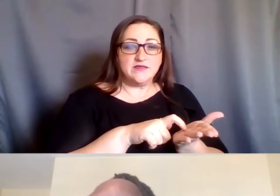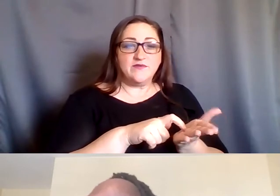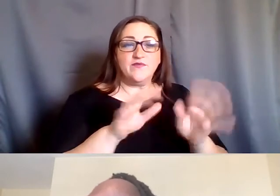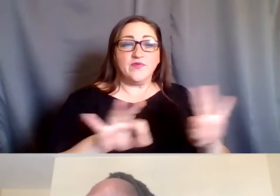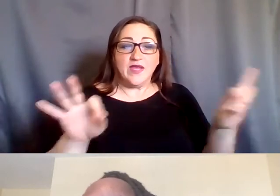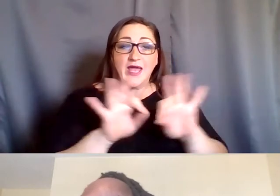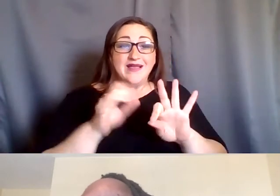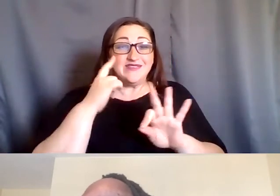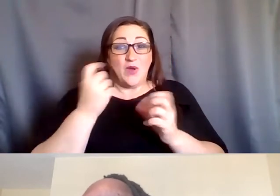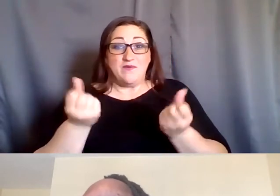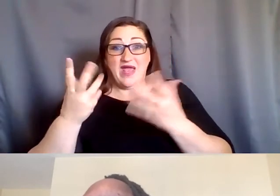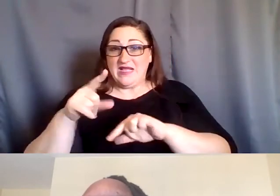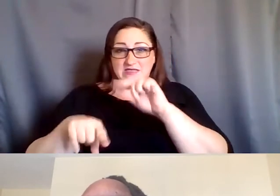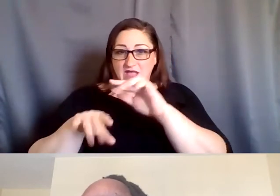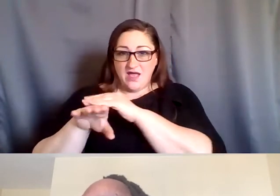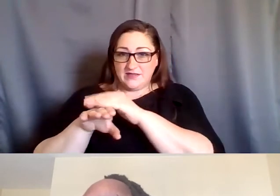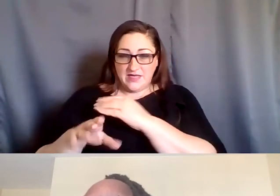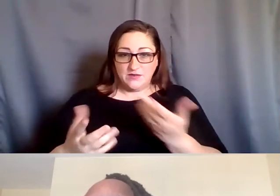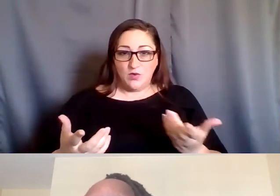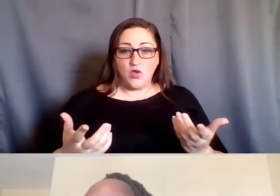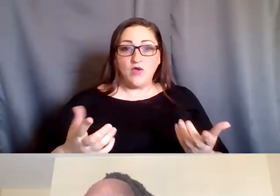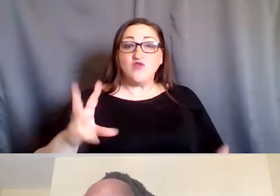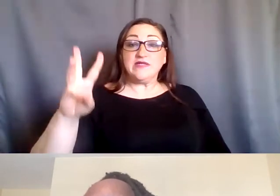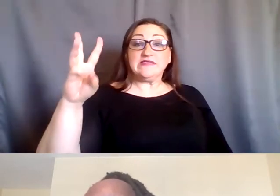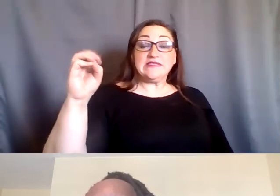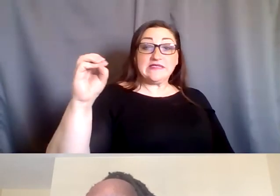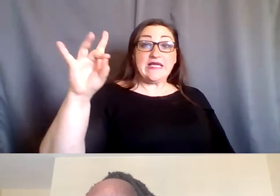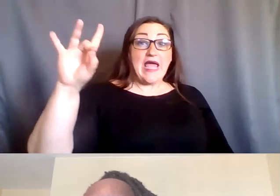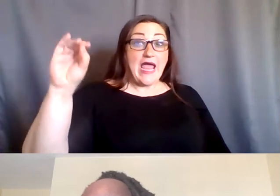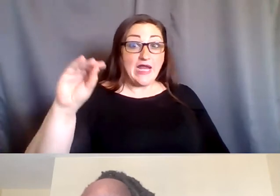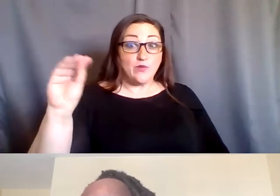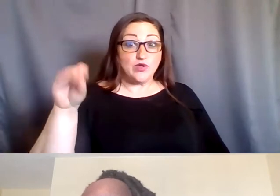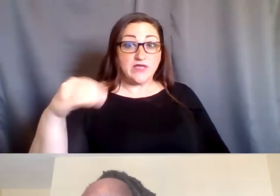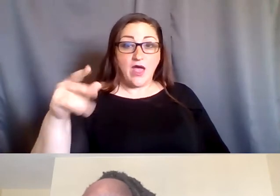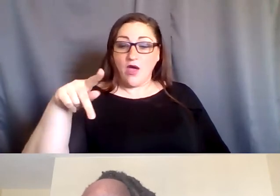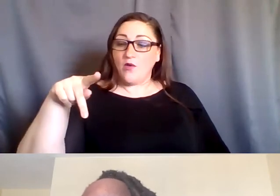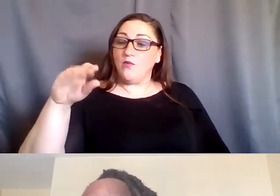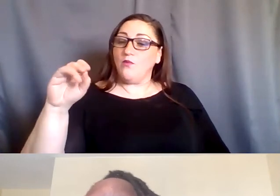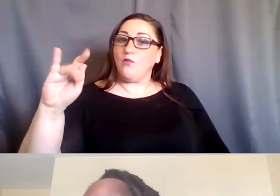And with 60 to 80 percent of polling places on record as being inaccessible in some way,